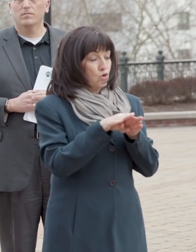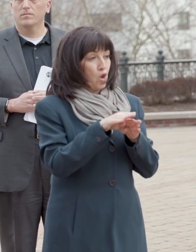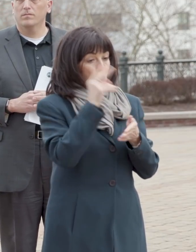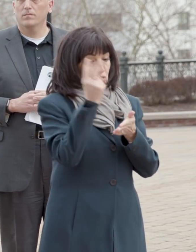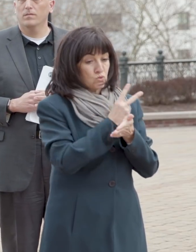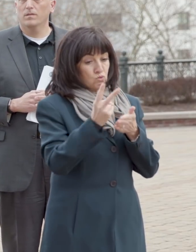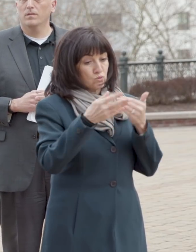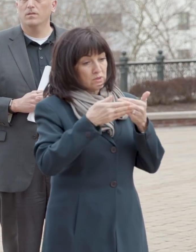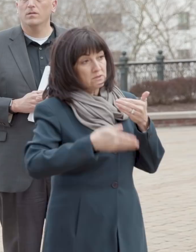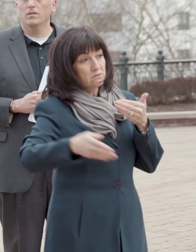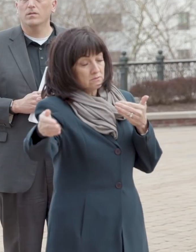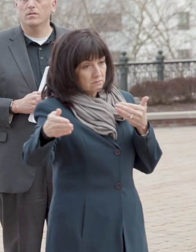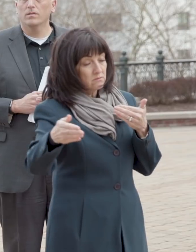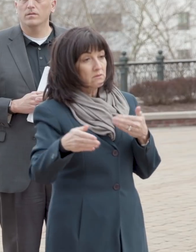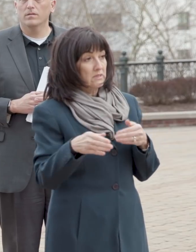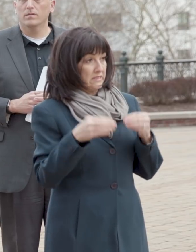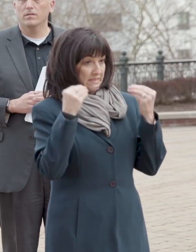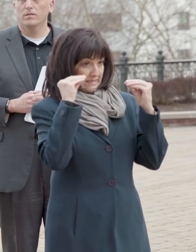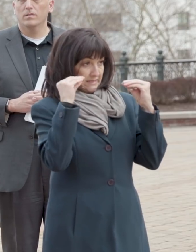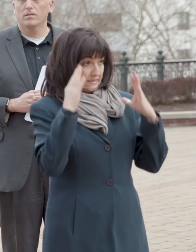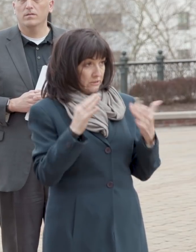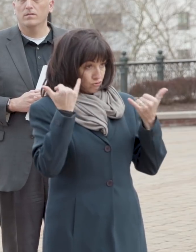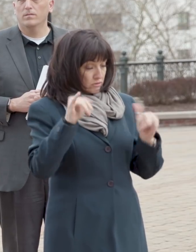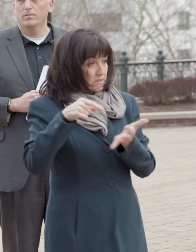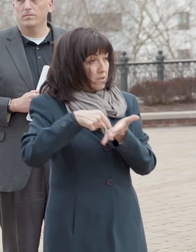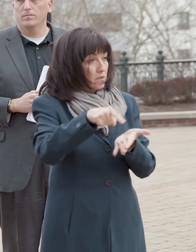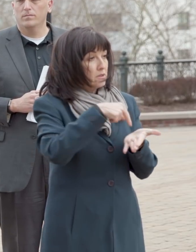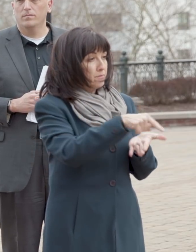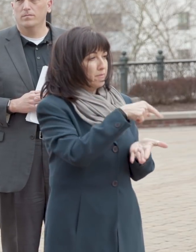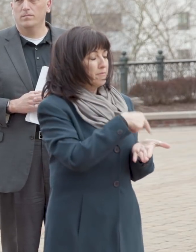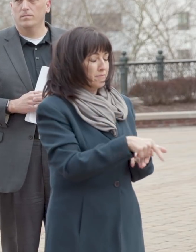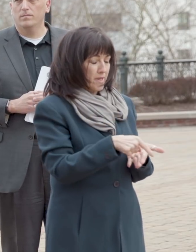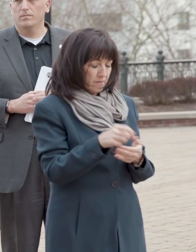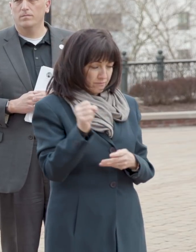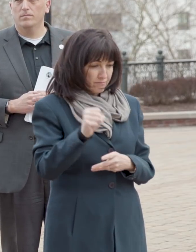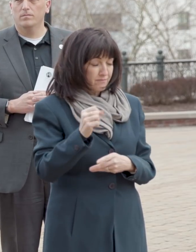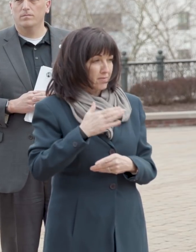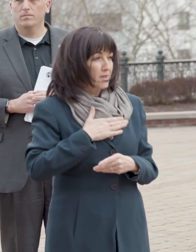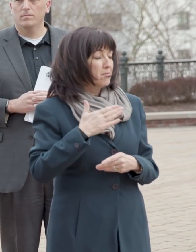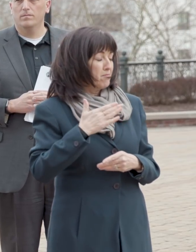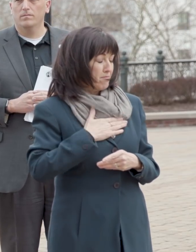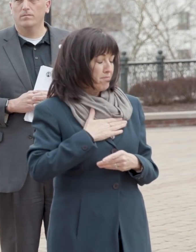Yeah, my understanding is that they will continue to get paid and that's why we're trying to